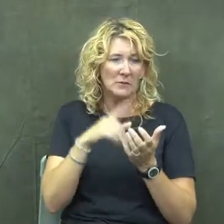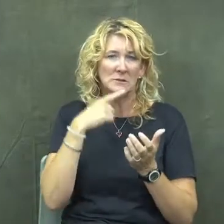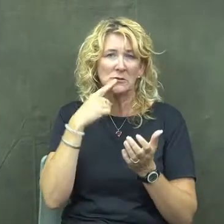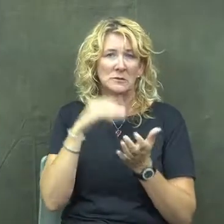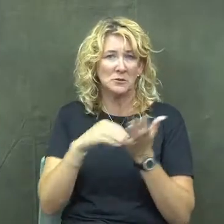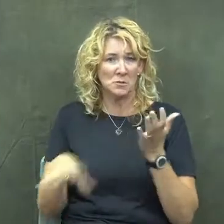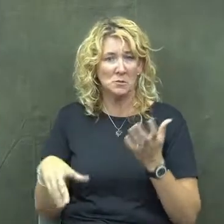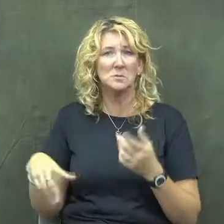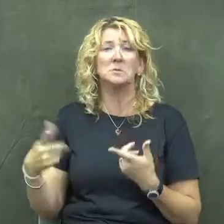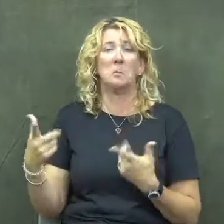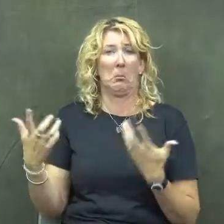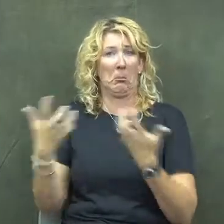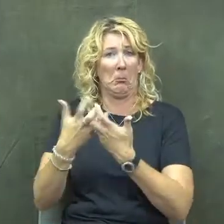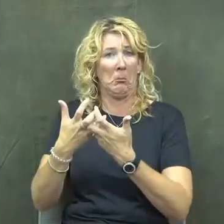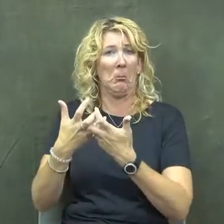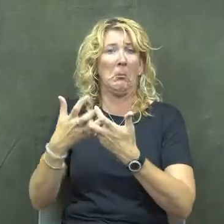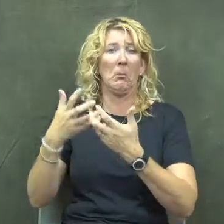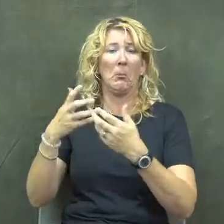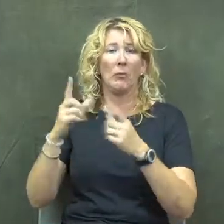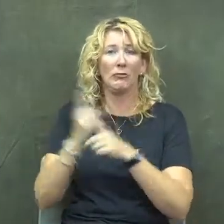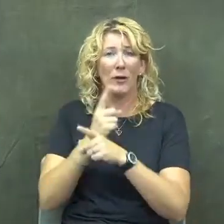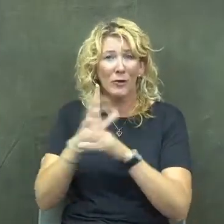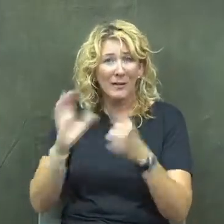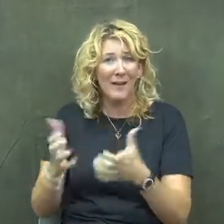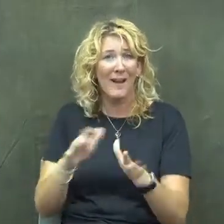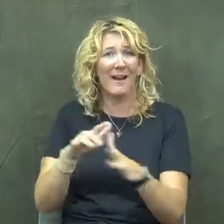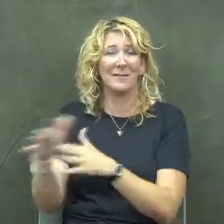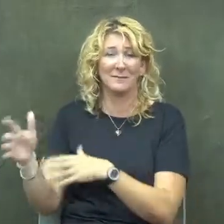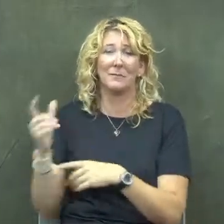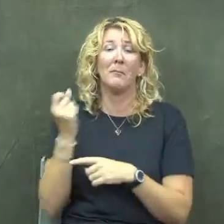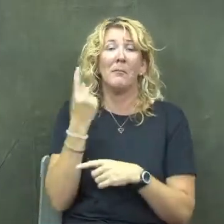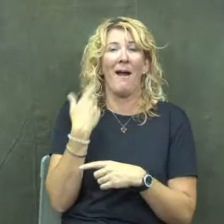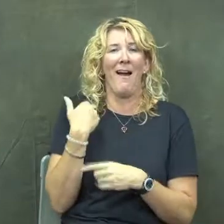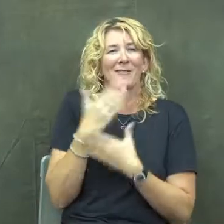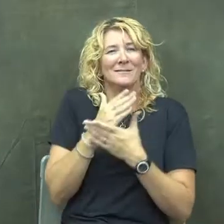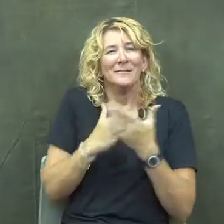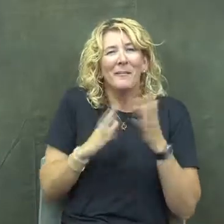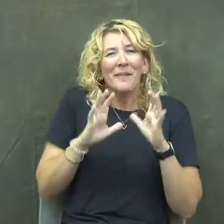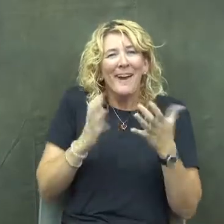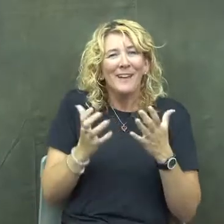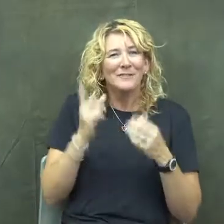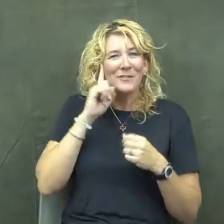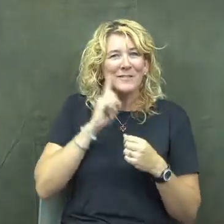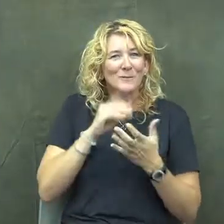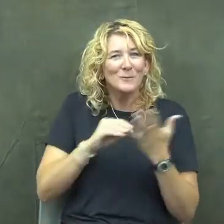with about 30,000 hearing students. So it was very nice.